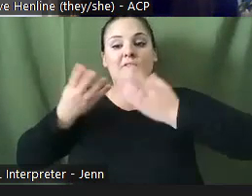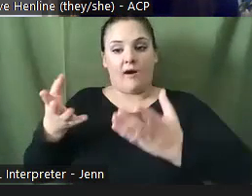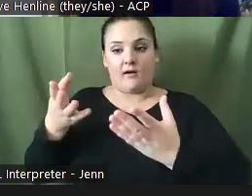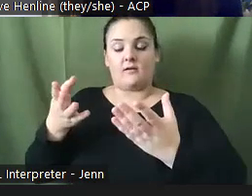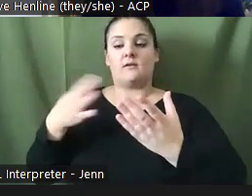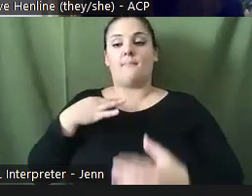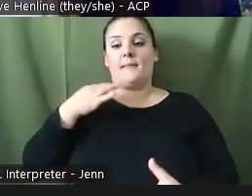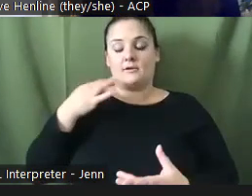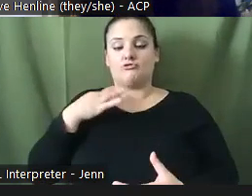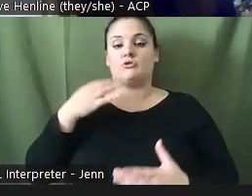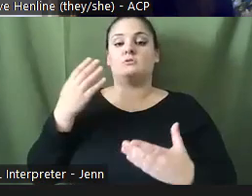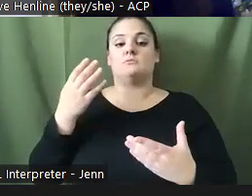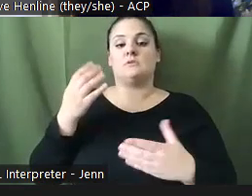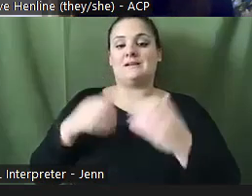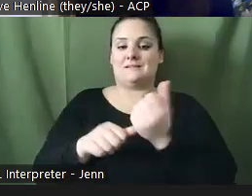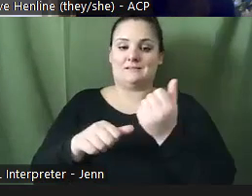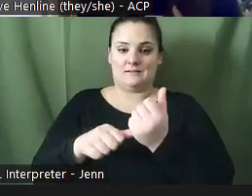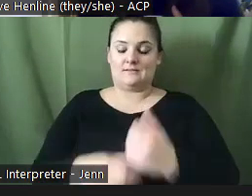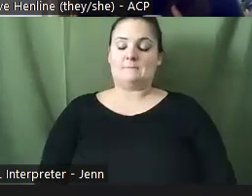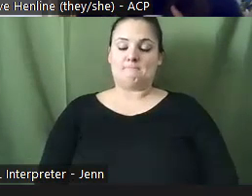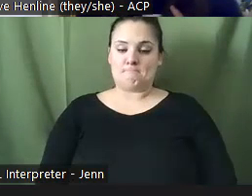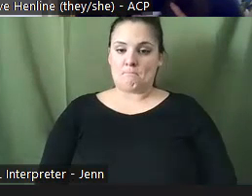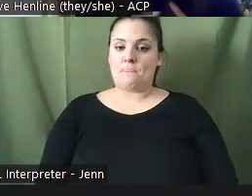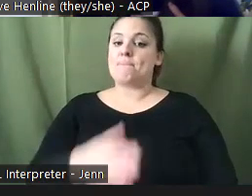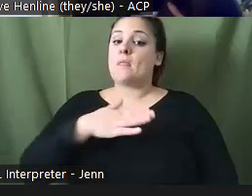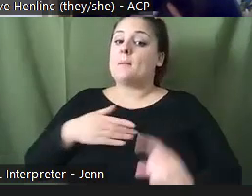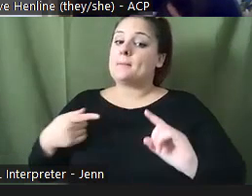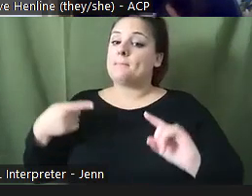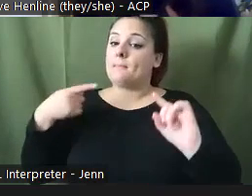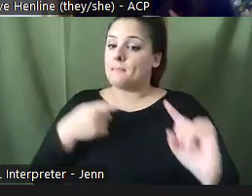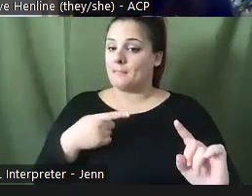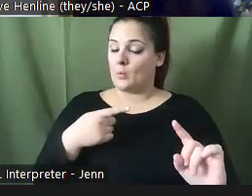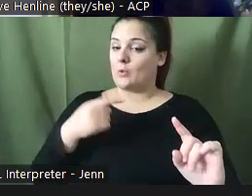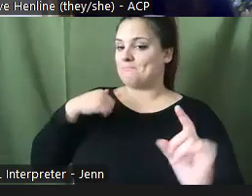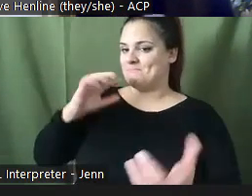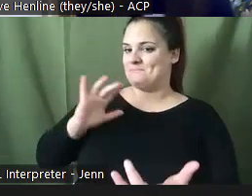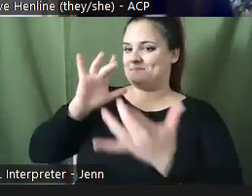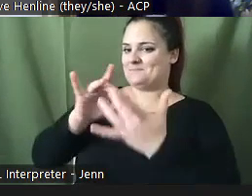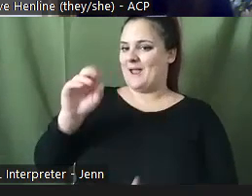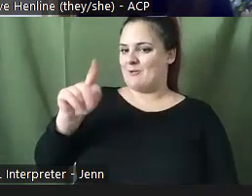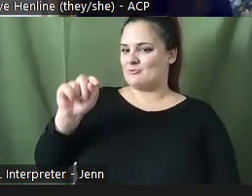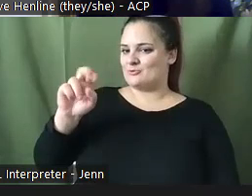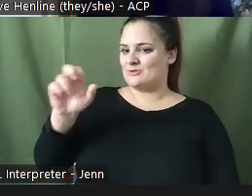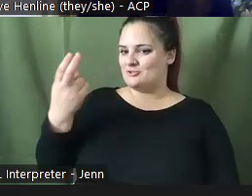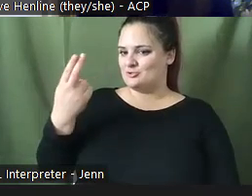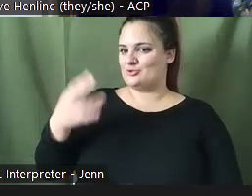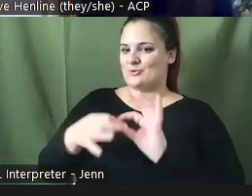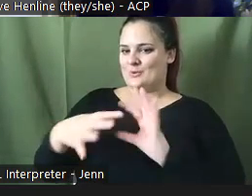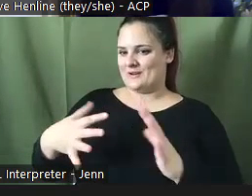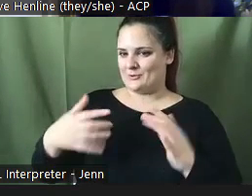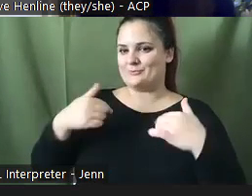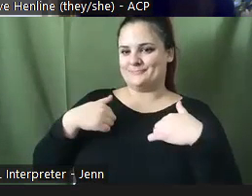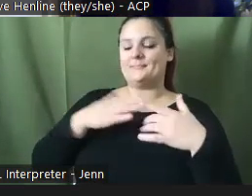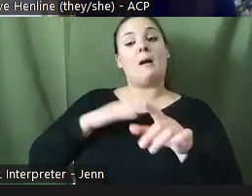directly in those counties. My goal as the Outreach Coordinator is to expand that reach